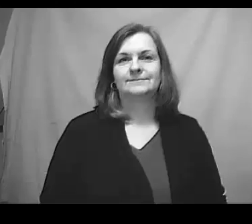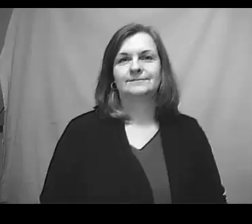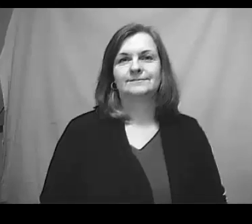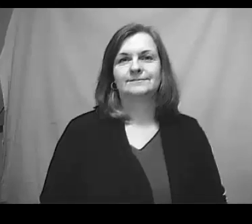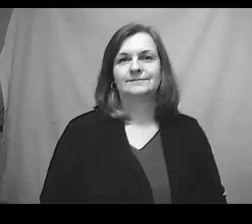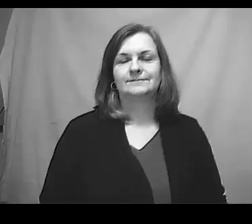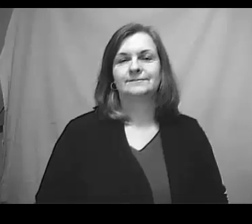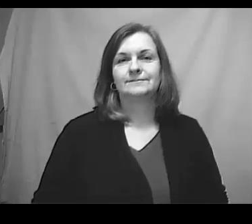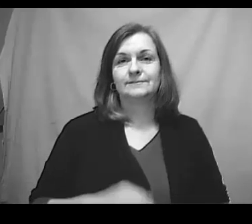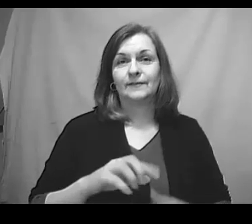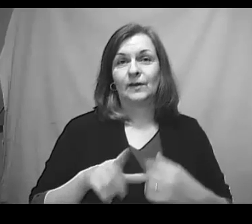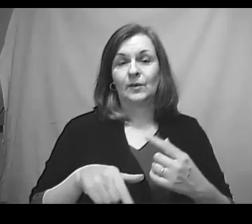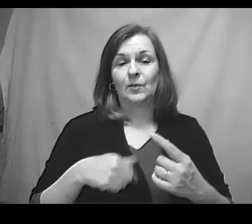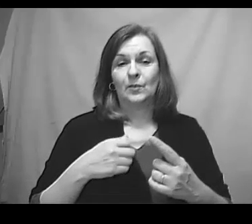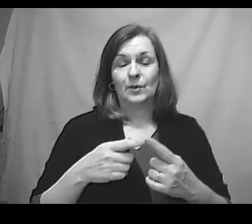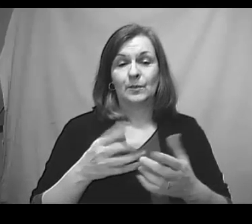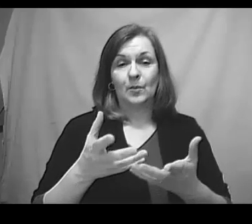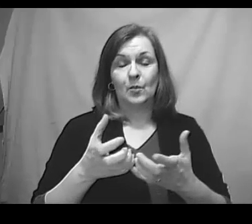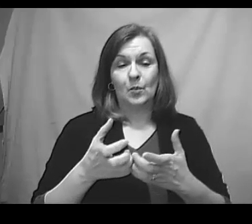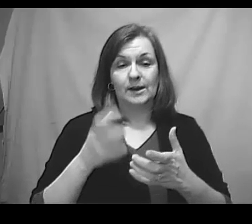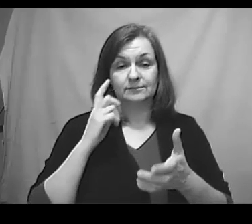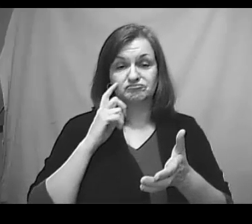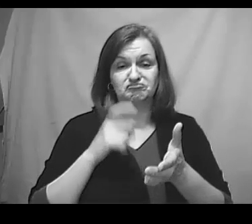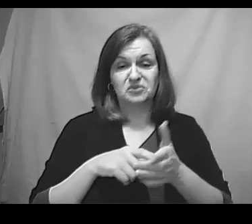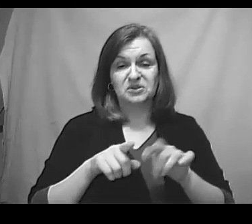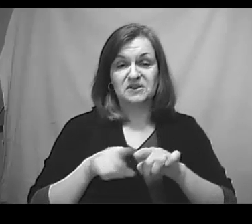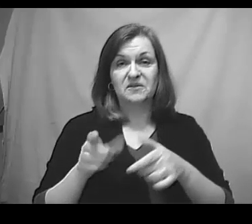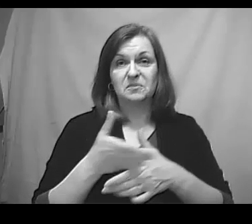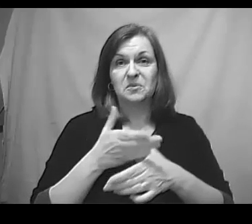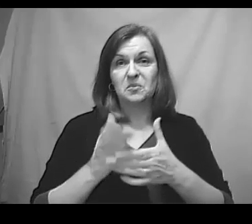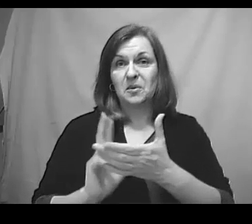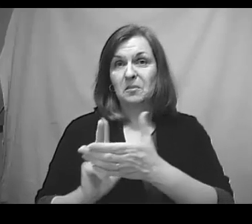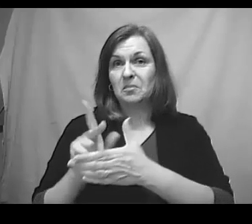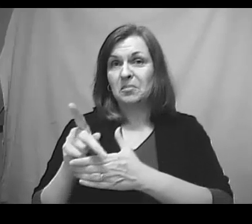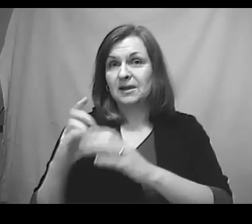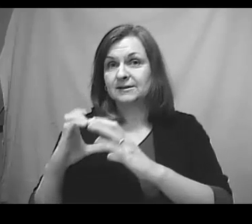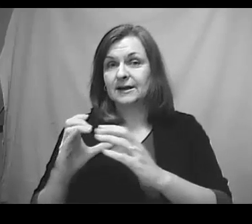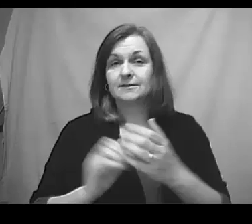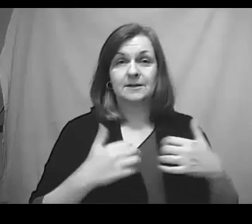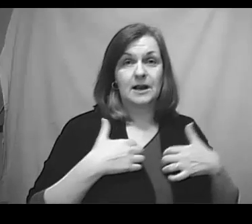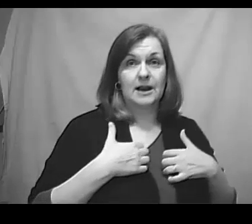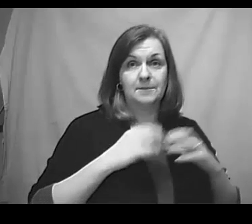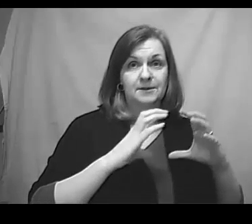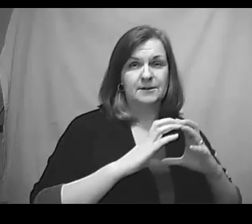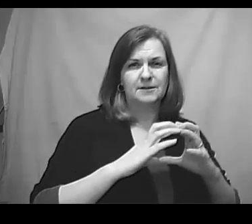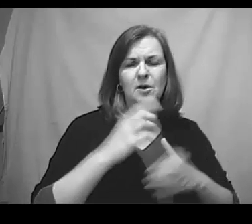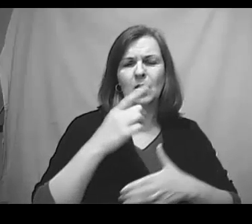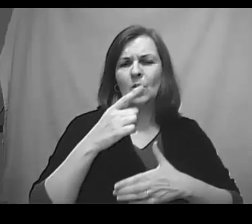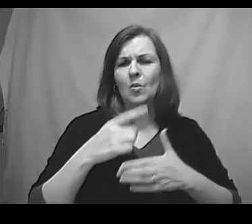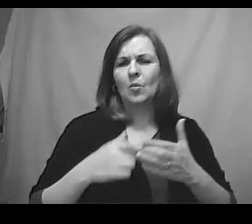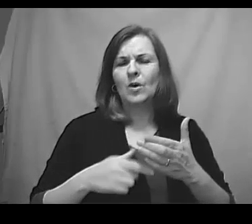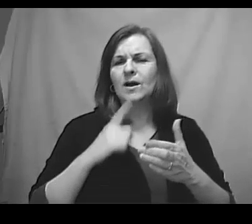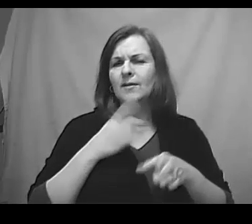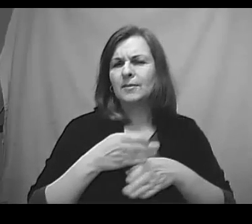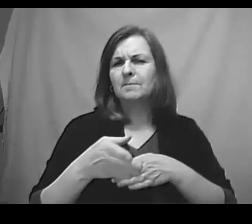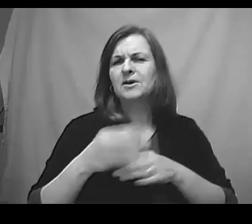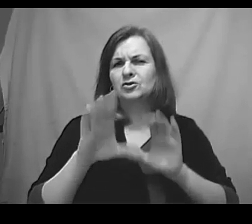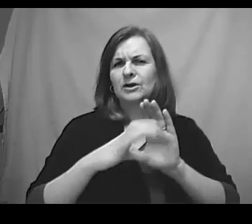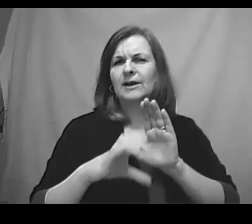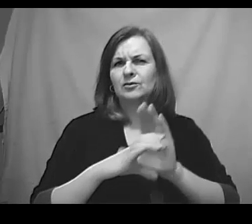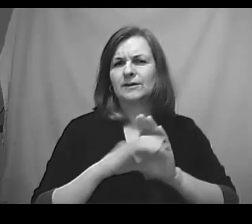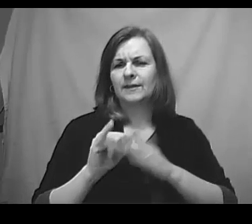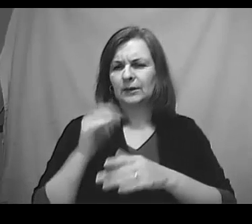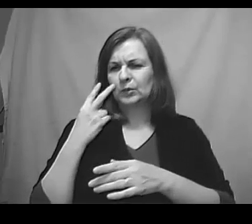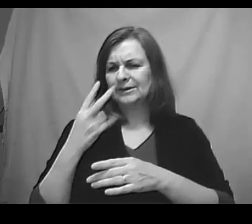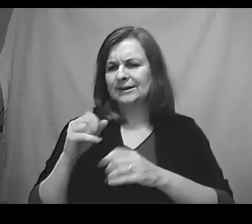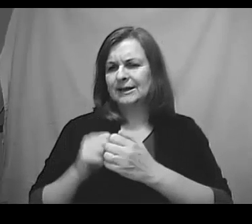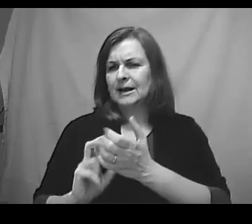When we differentiate between animals and plants cells what are some of the major characteristics you could look for in a plant